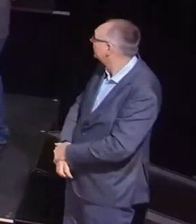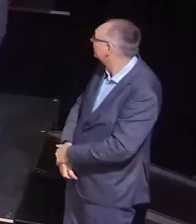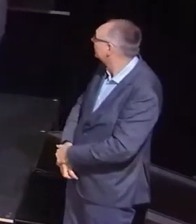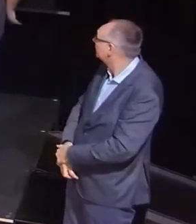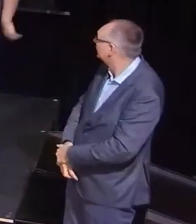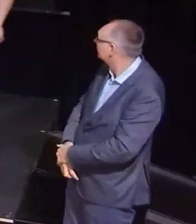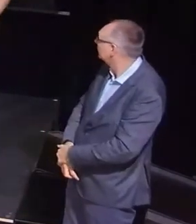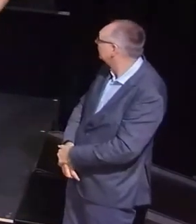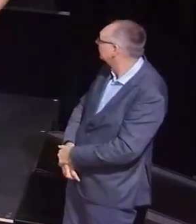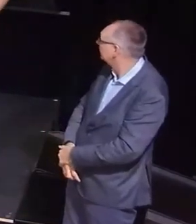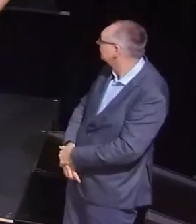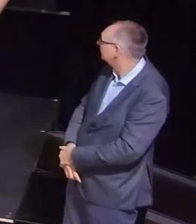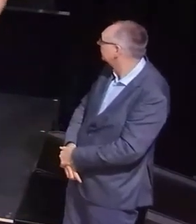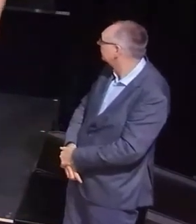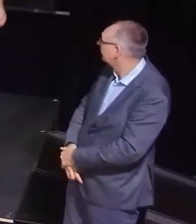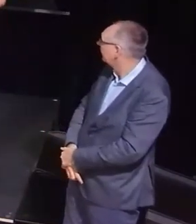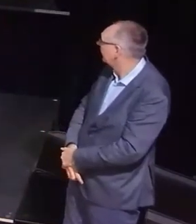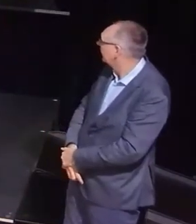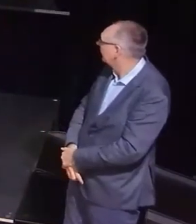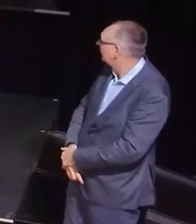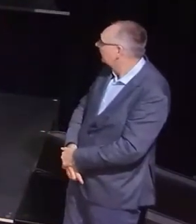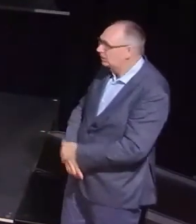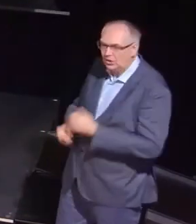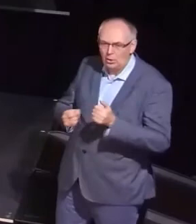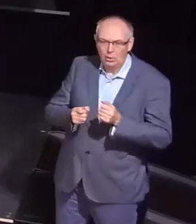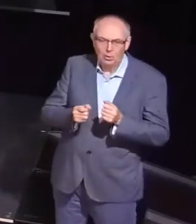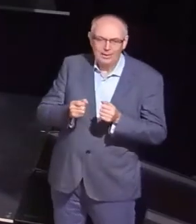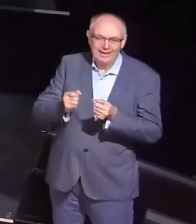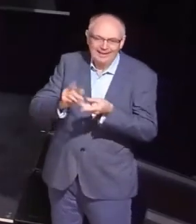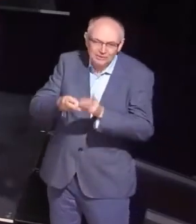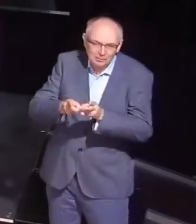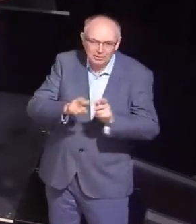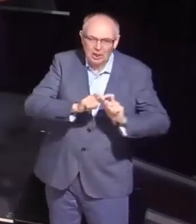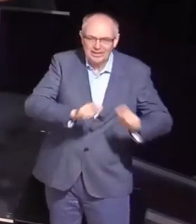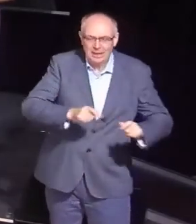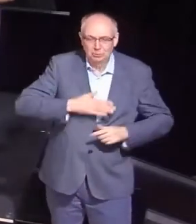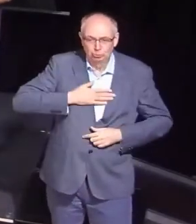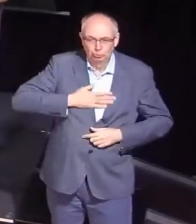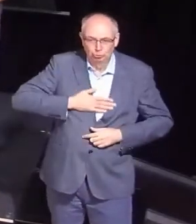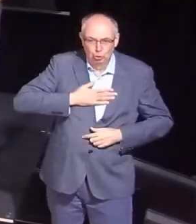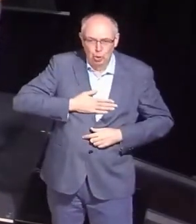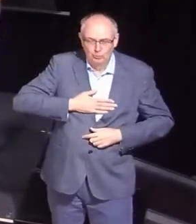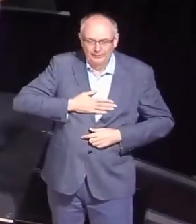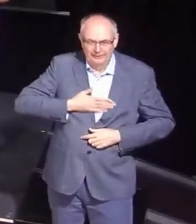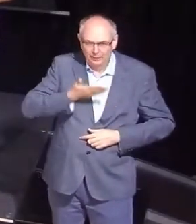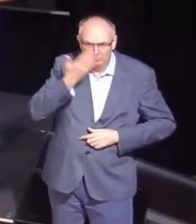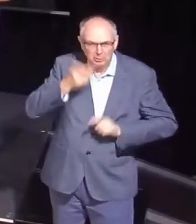My apologies to the interpreters and captioners. I'm not sure why the subtitles didn't pop up on that.